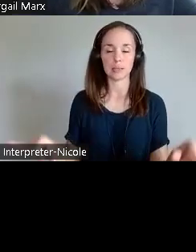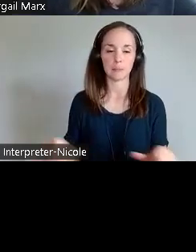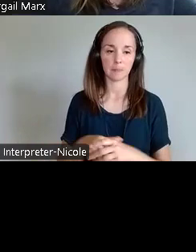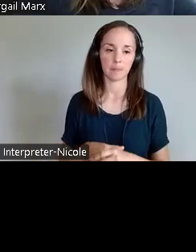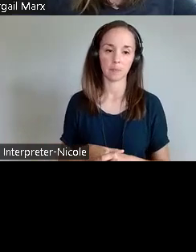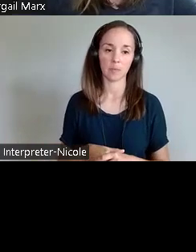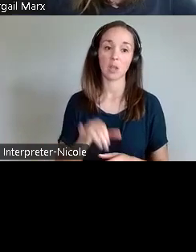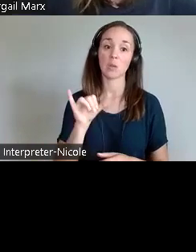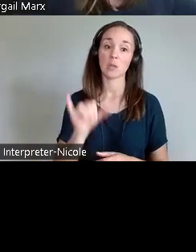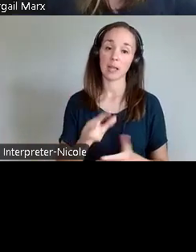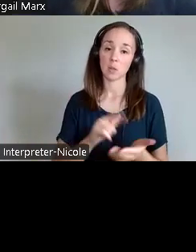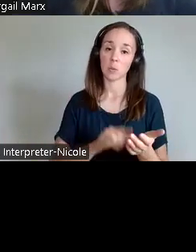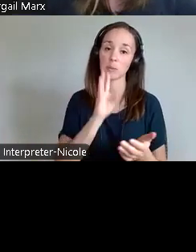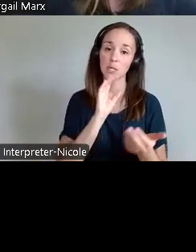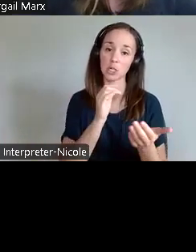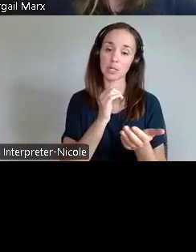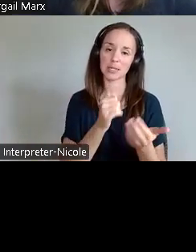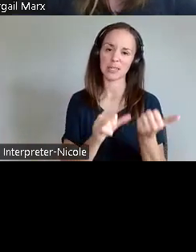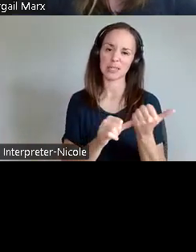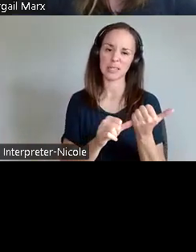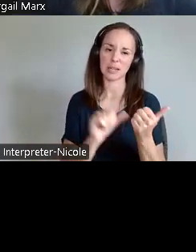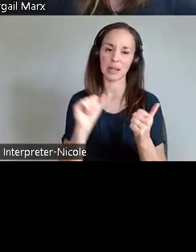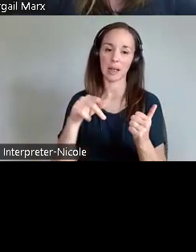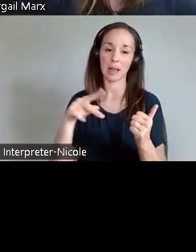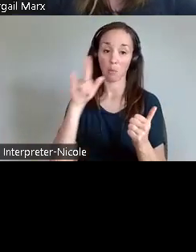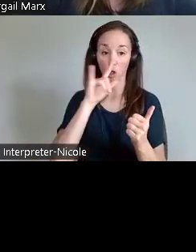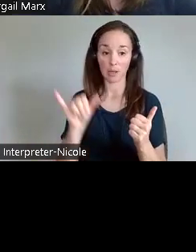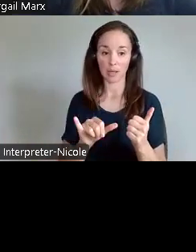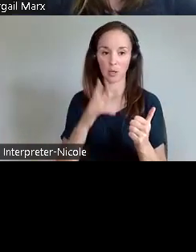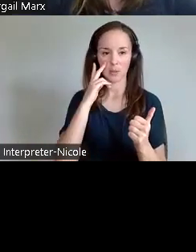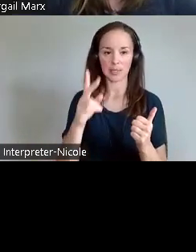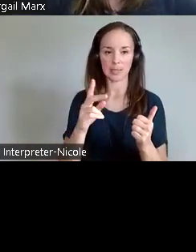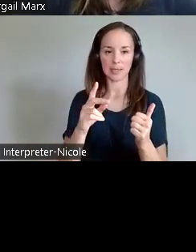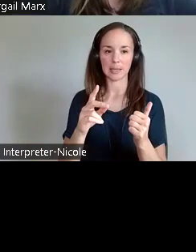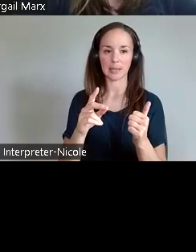Speech Assistant app looks like. You can see across the top there's a white bar.